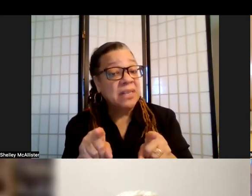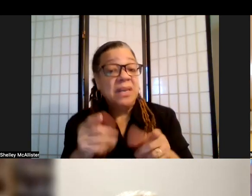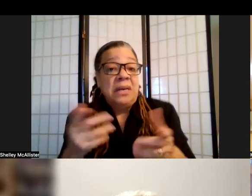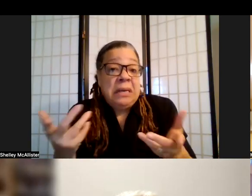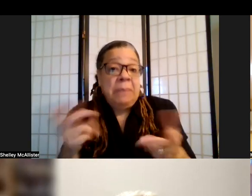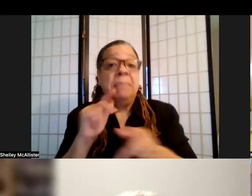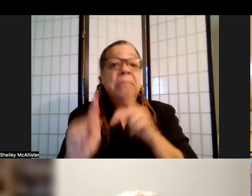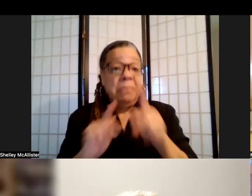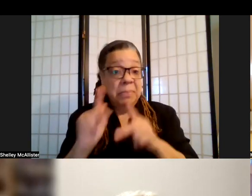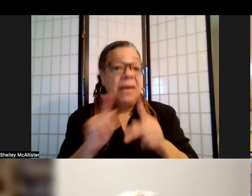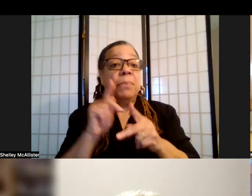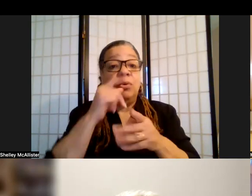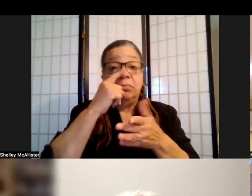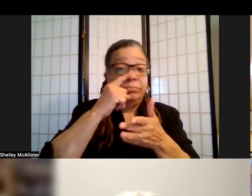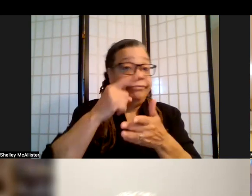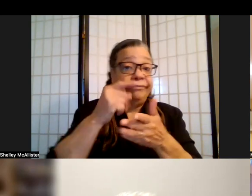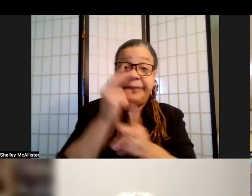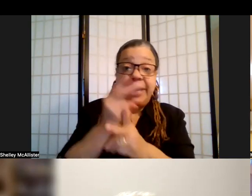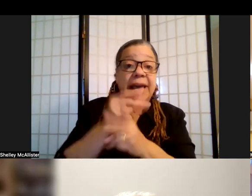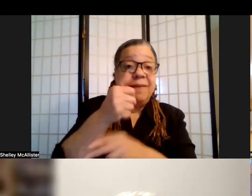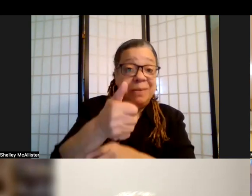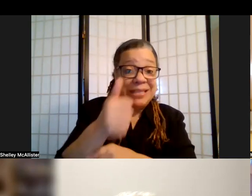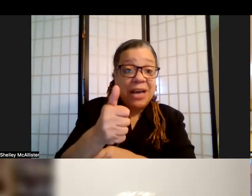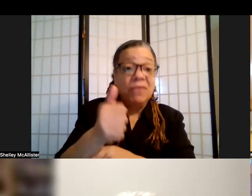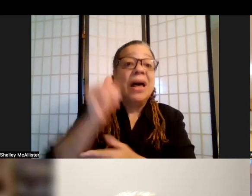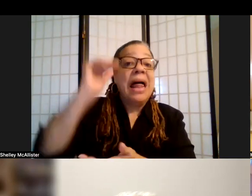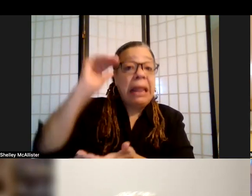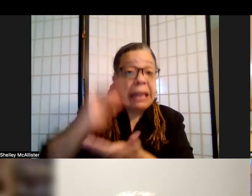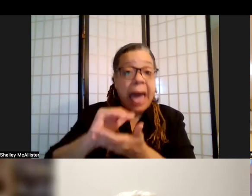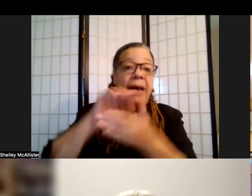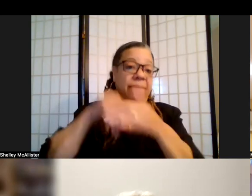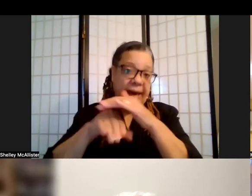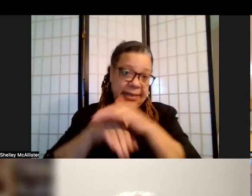in reality more people dying because of lack of access to antibiotics than